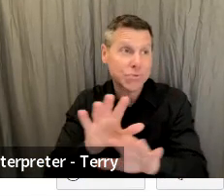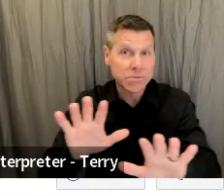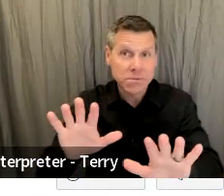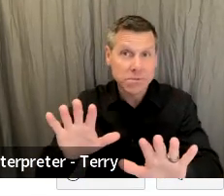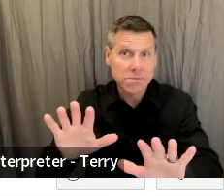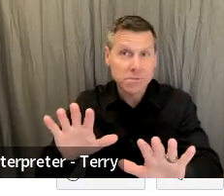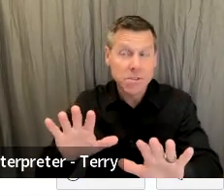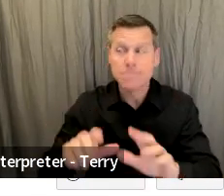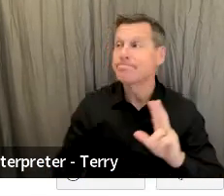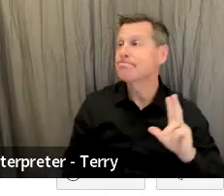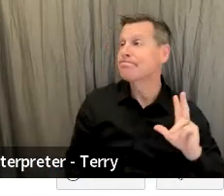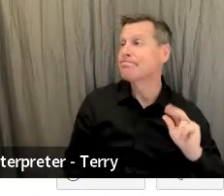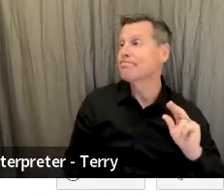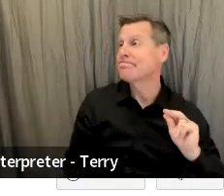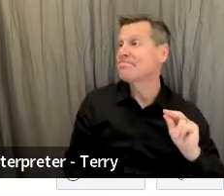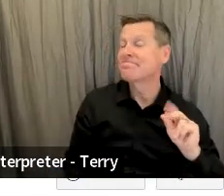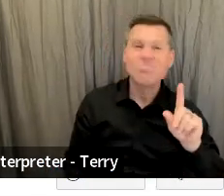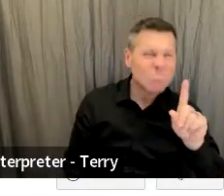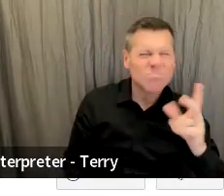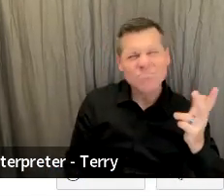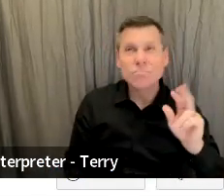nope, just that this was really